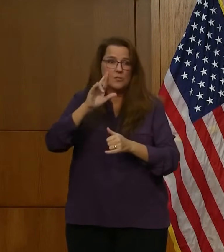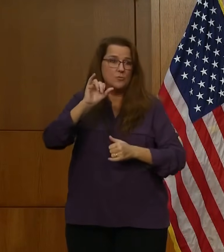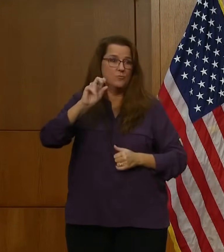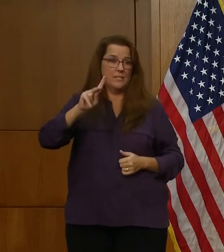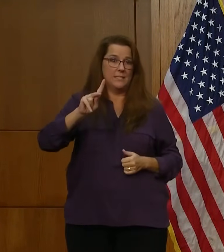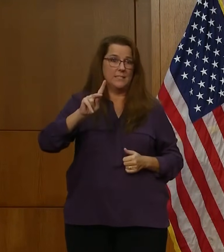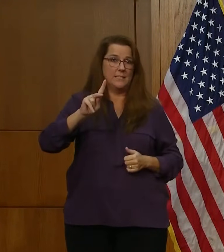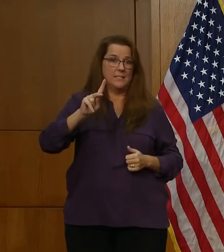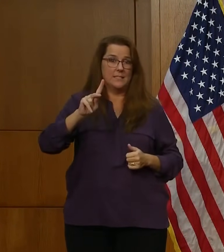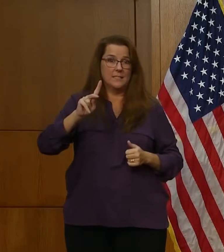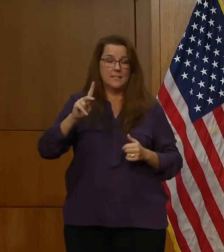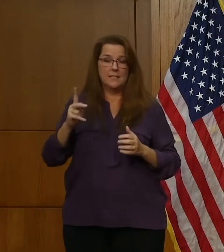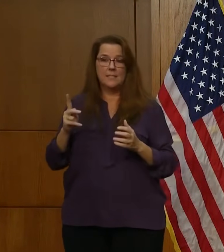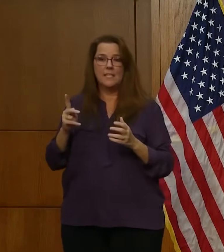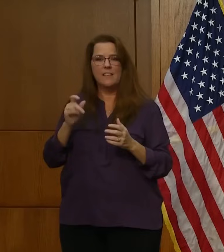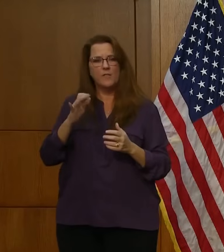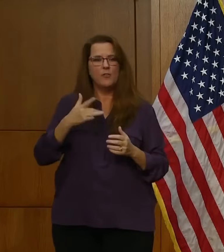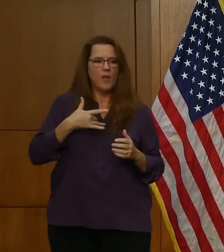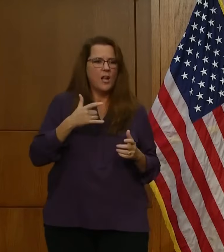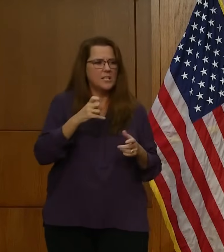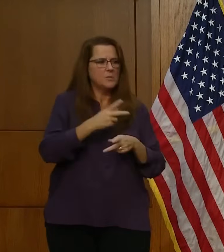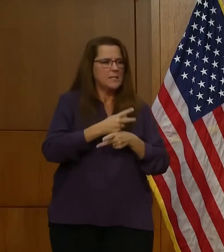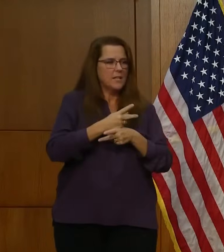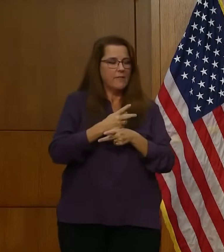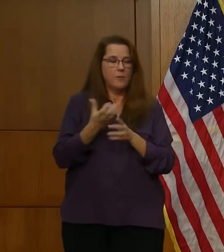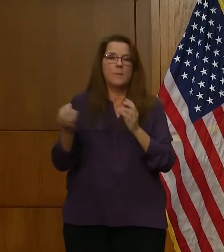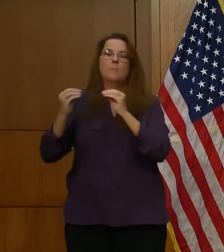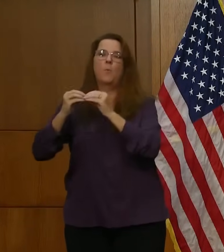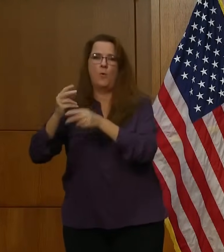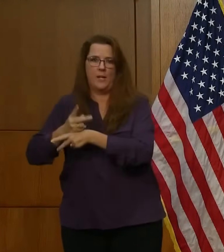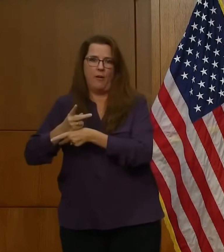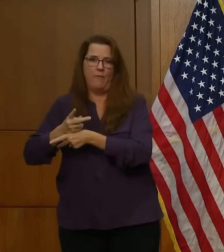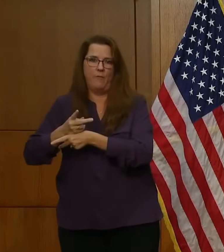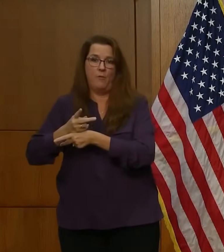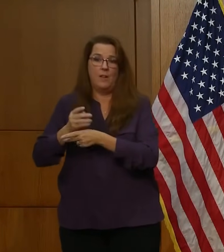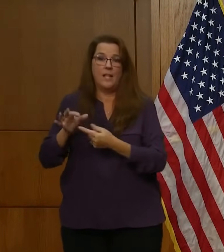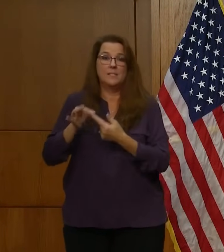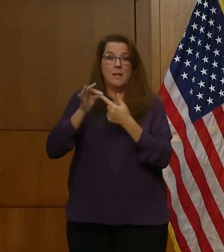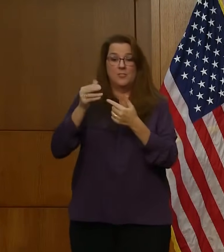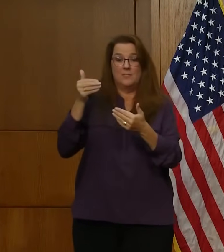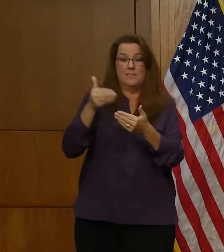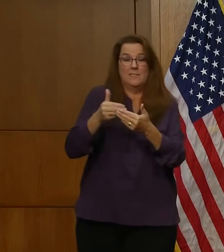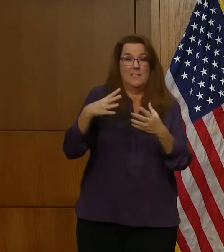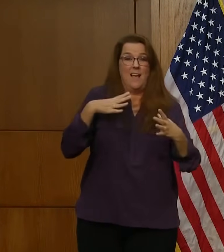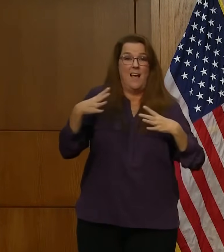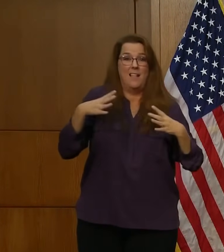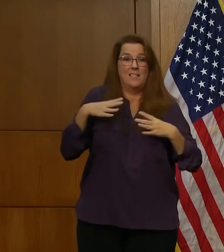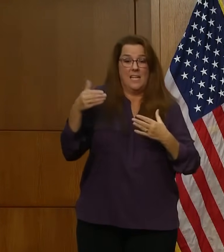PANDEMIC. IT IS FOOLISH TO TAKE RISKS. BE MORE CAREFUL THAN YOU THINK YOU NEED TO BE.